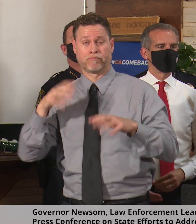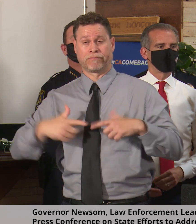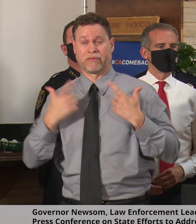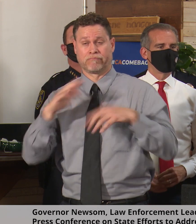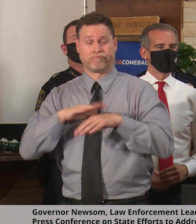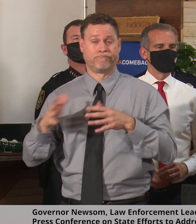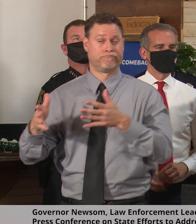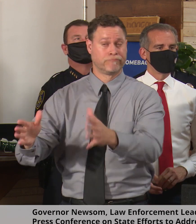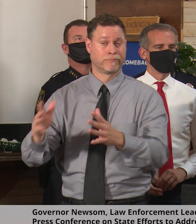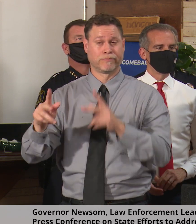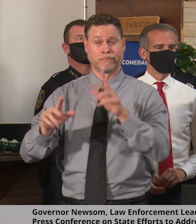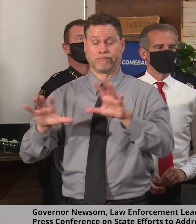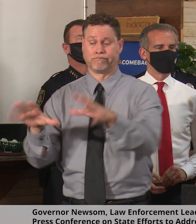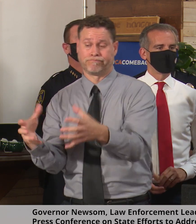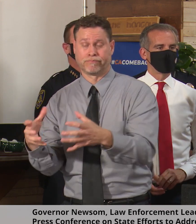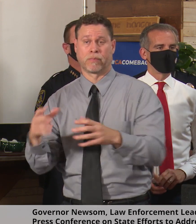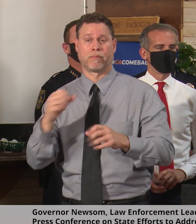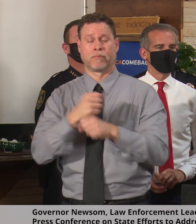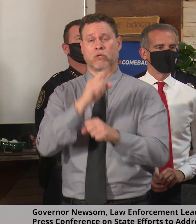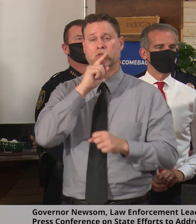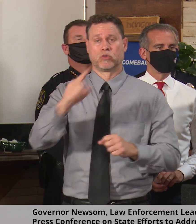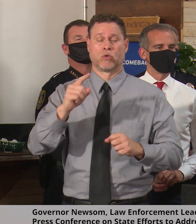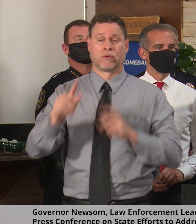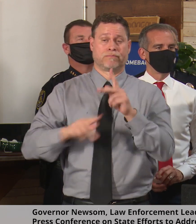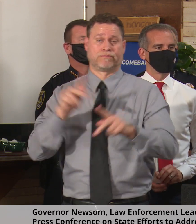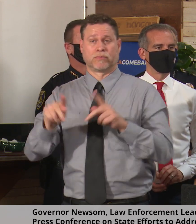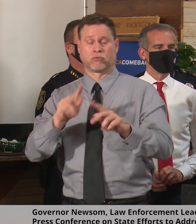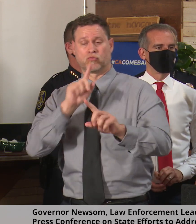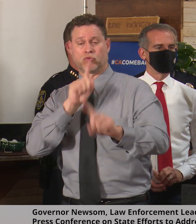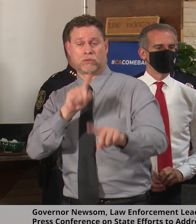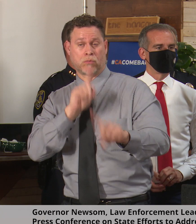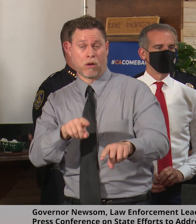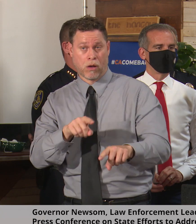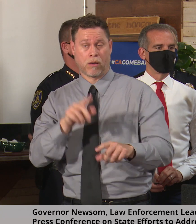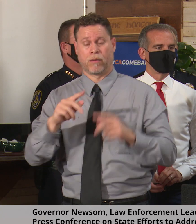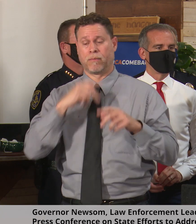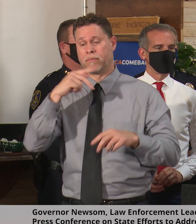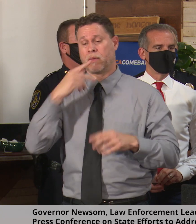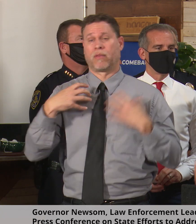you know make sure we have civilian folks that respond to that, public health professionals,